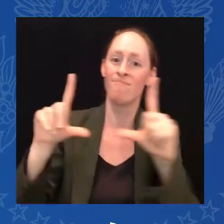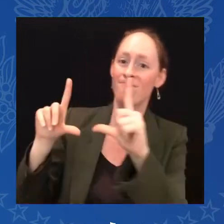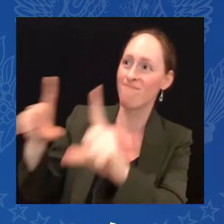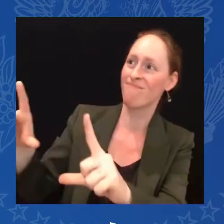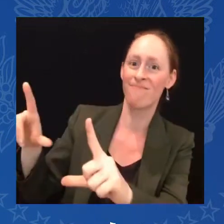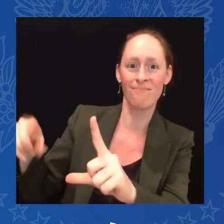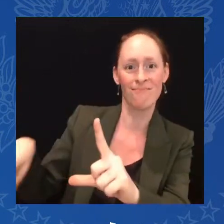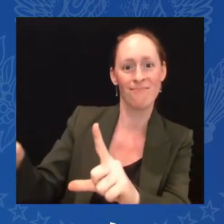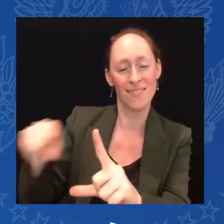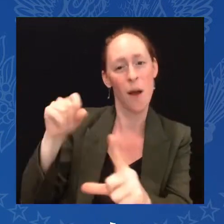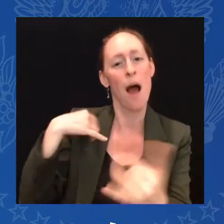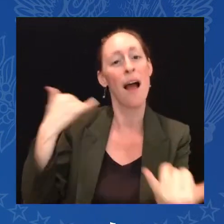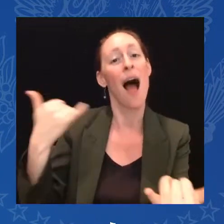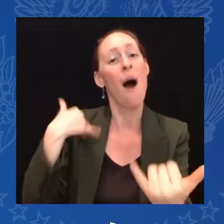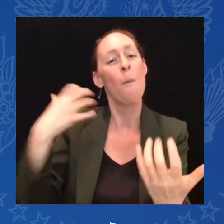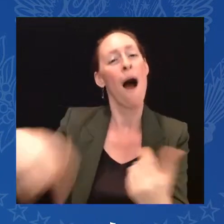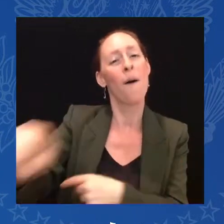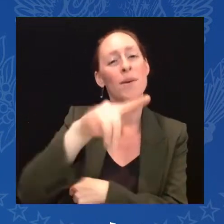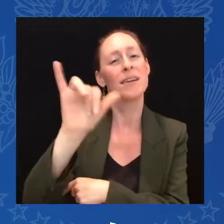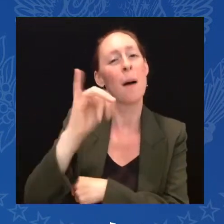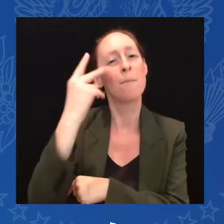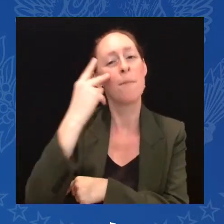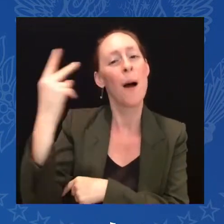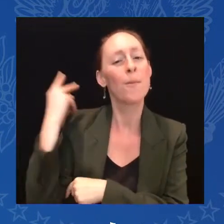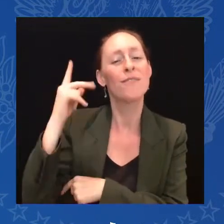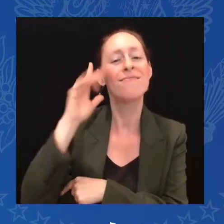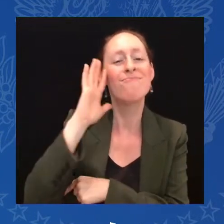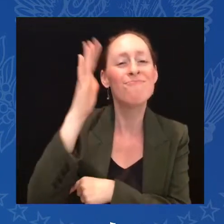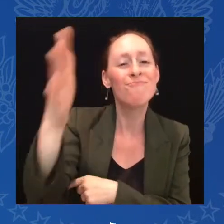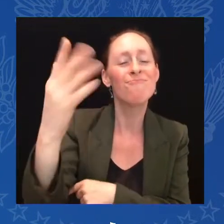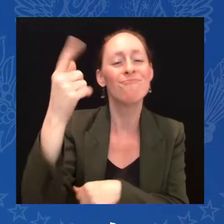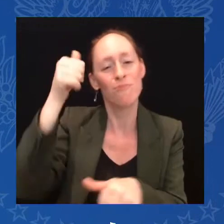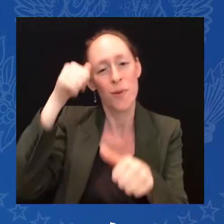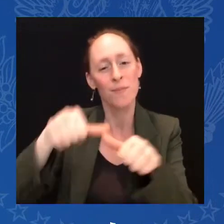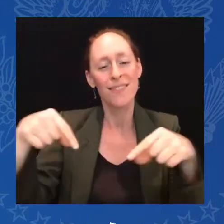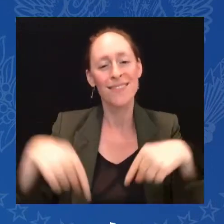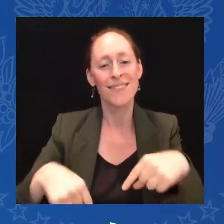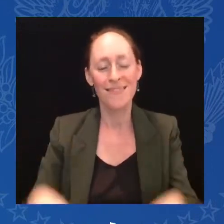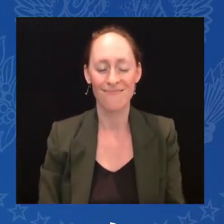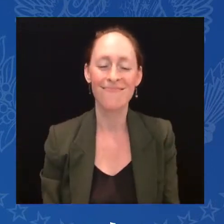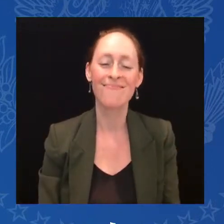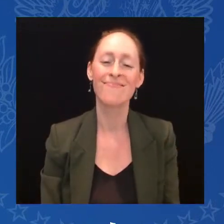and I hope you are able to spend some time with one another as well.